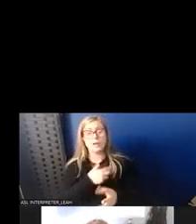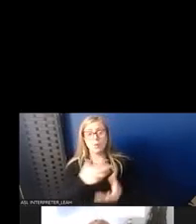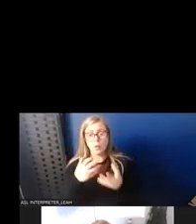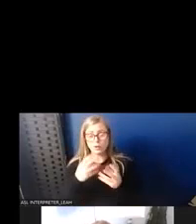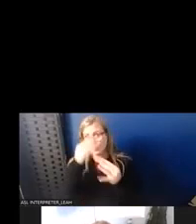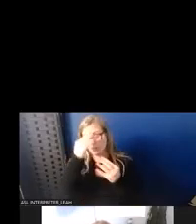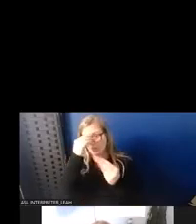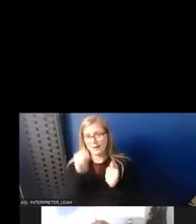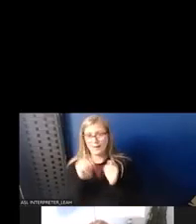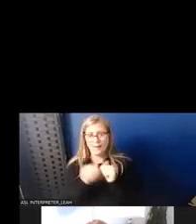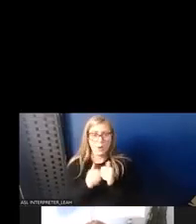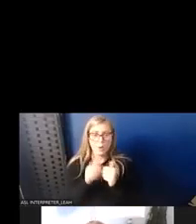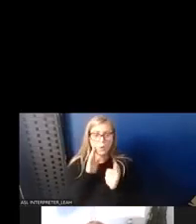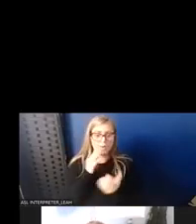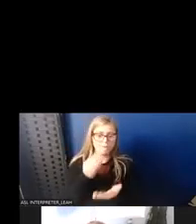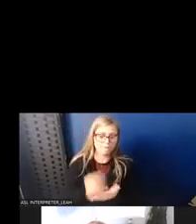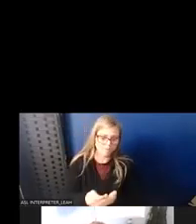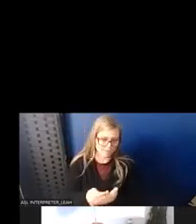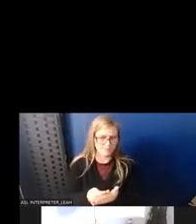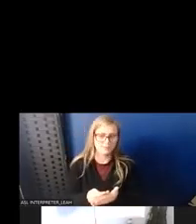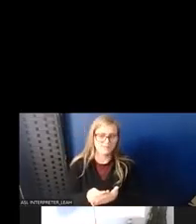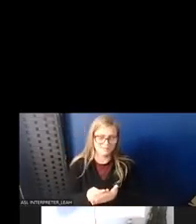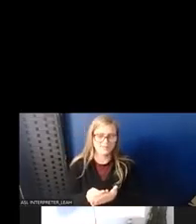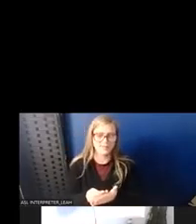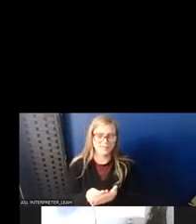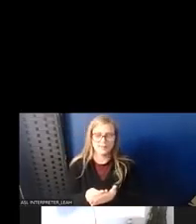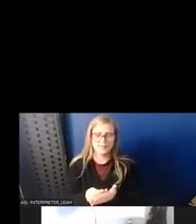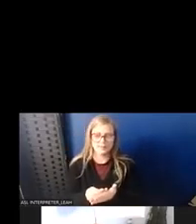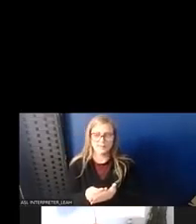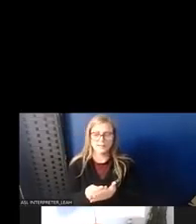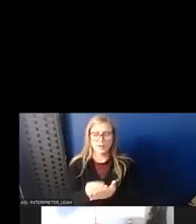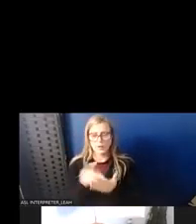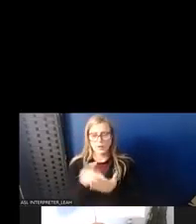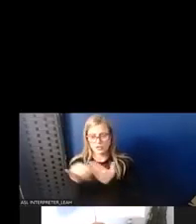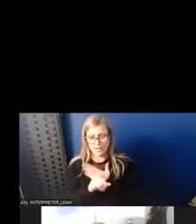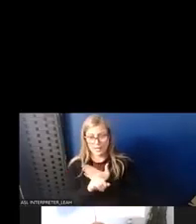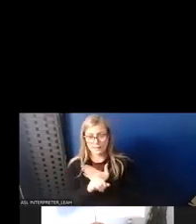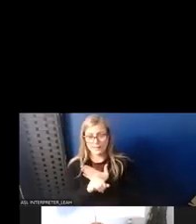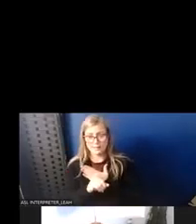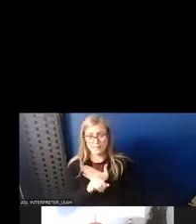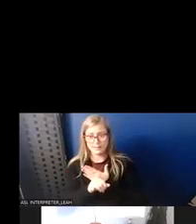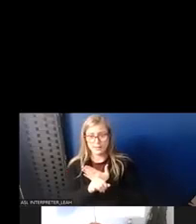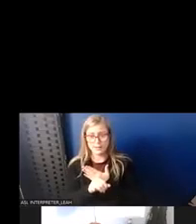going to fund, you know, projects that may be, you know,